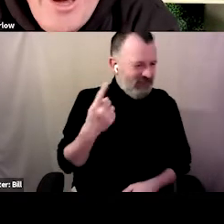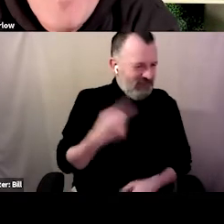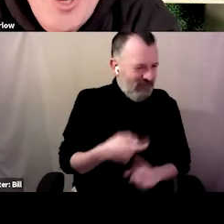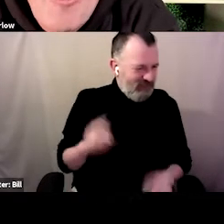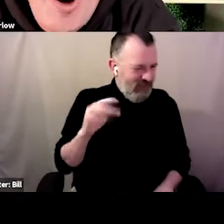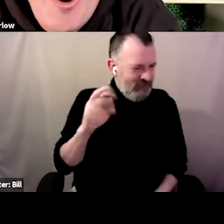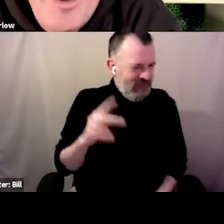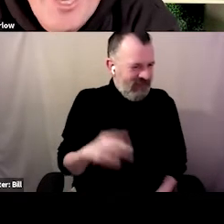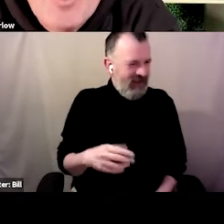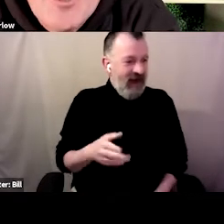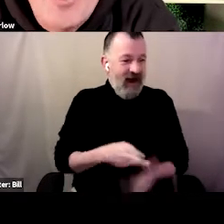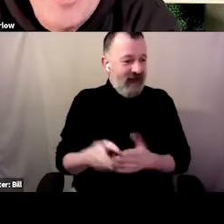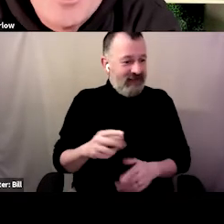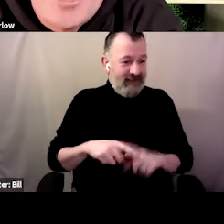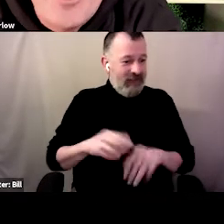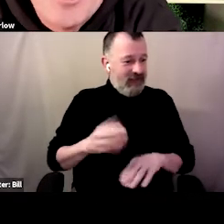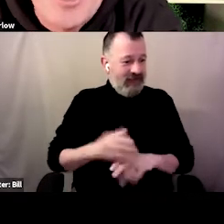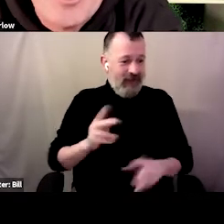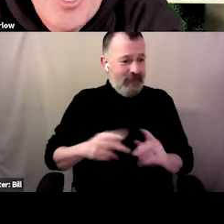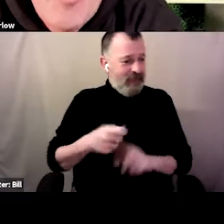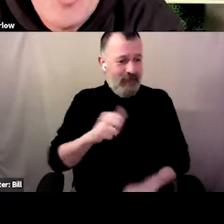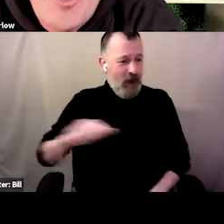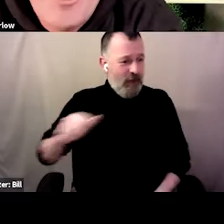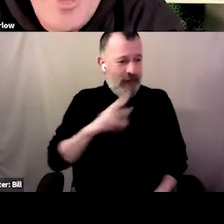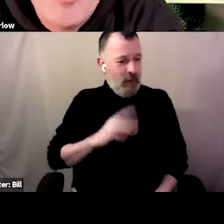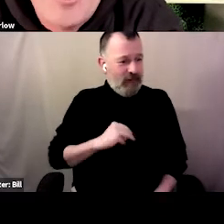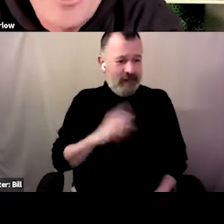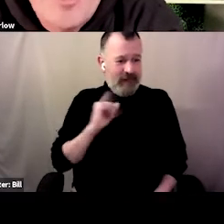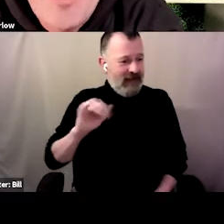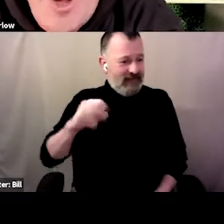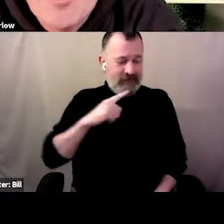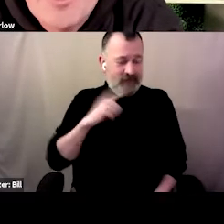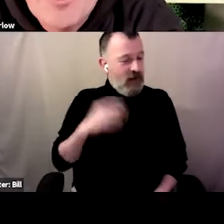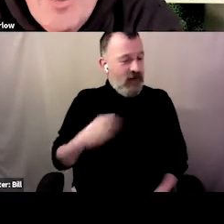Amazon Walmart is these are the scariest things regarding unregulated monopolist in the US.